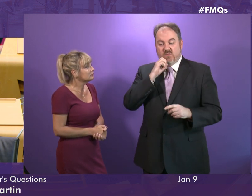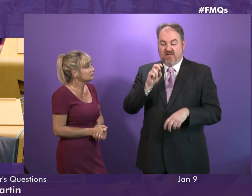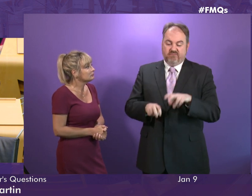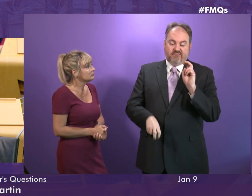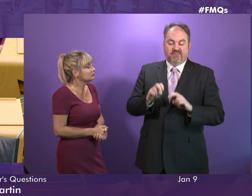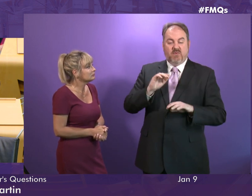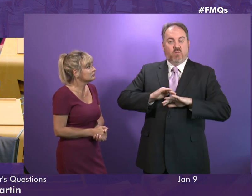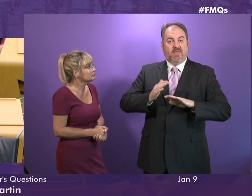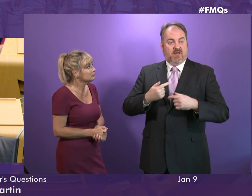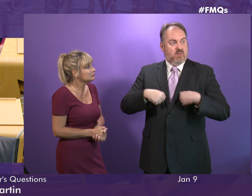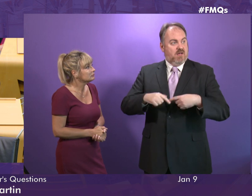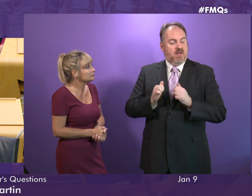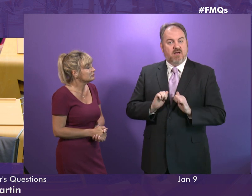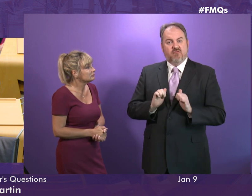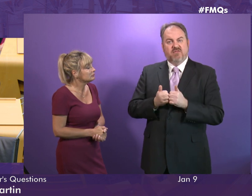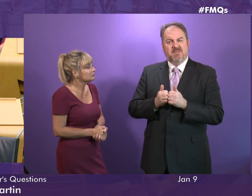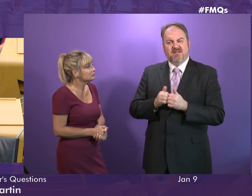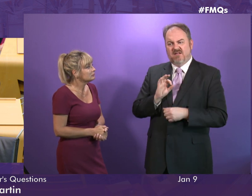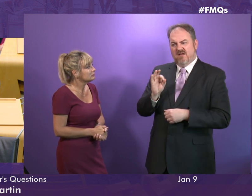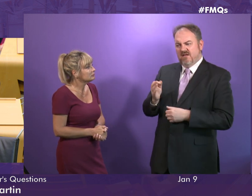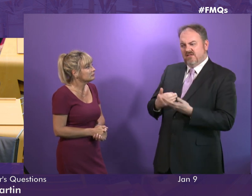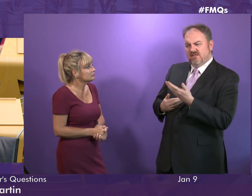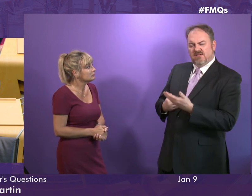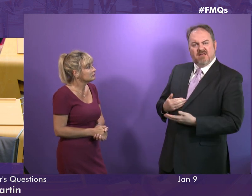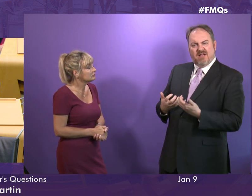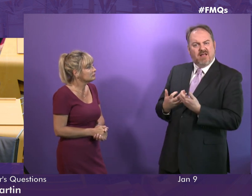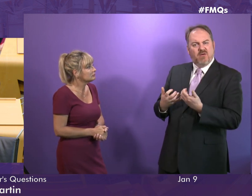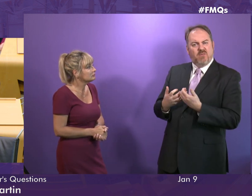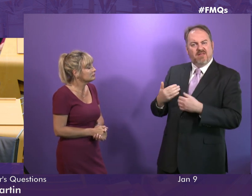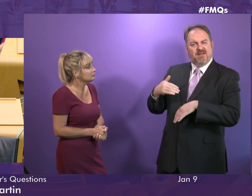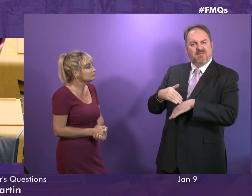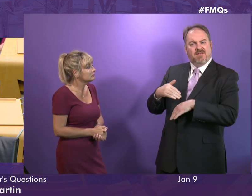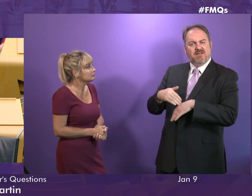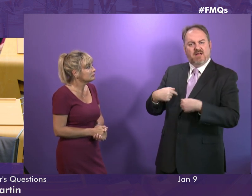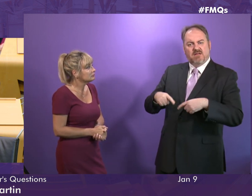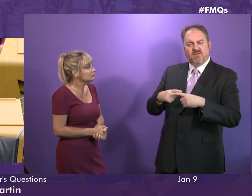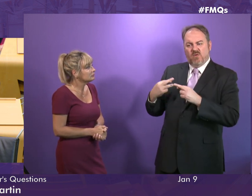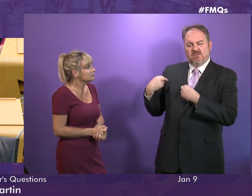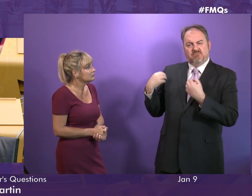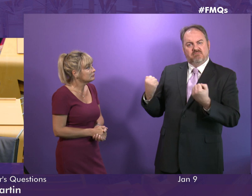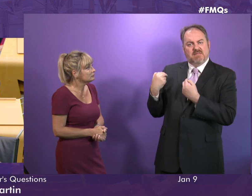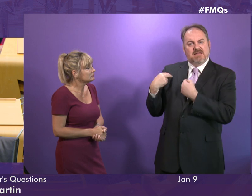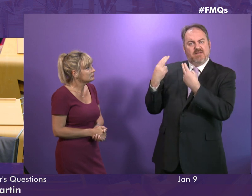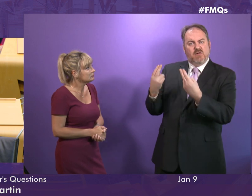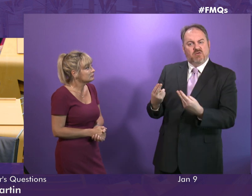without the consent of the Scottish Parliament, what will be the implications for the devolution settlement and our democracy?